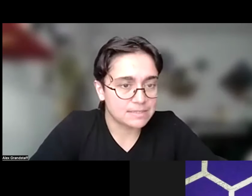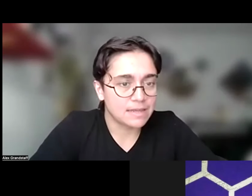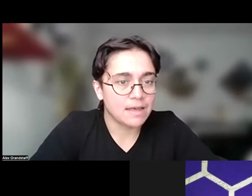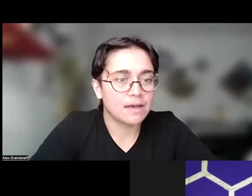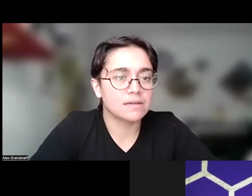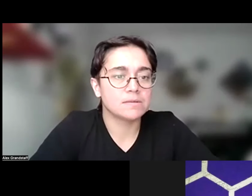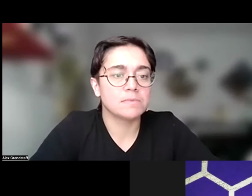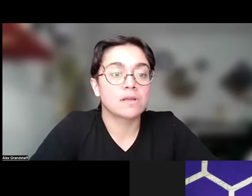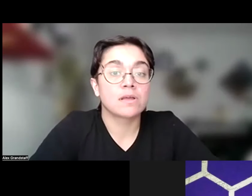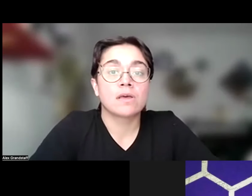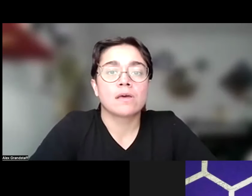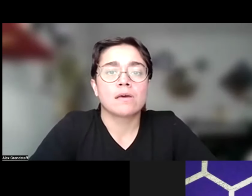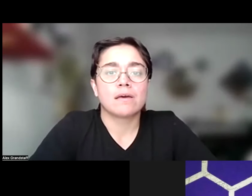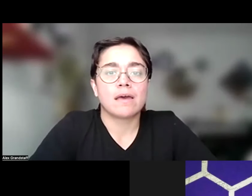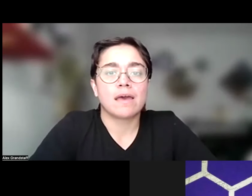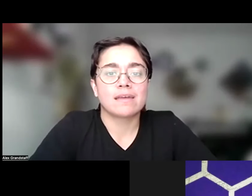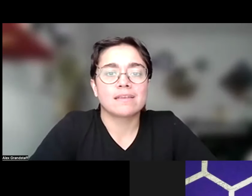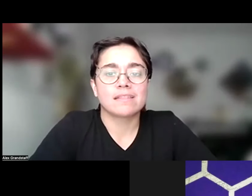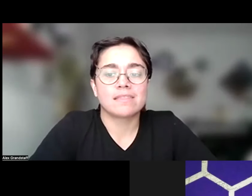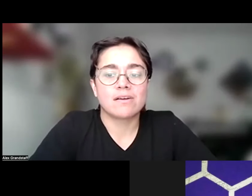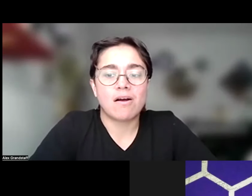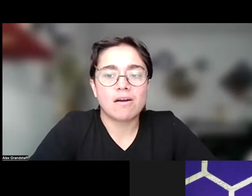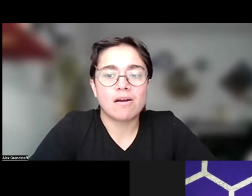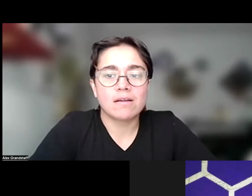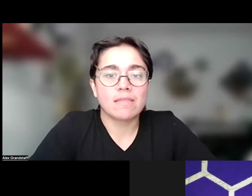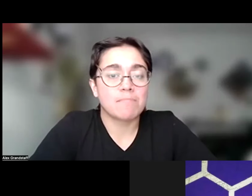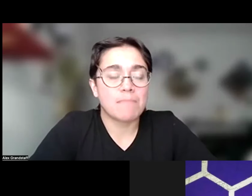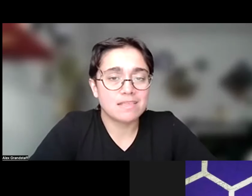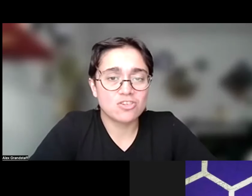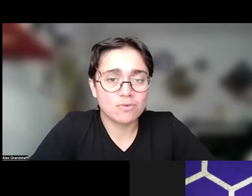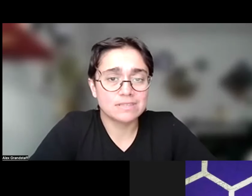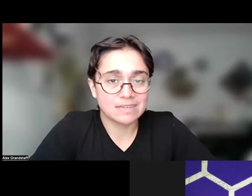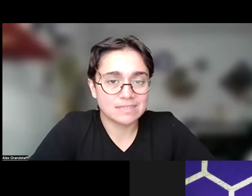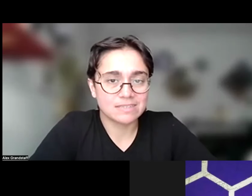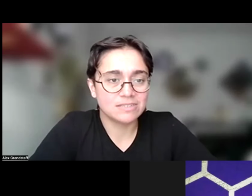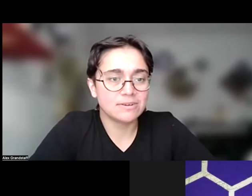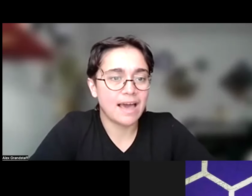there. ABA is a traumatizing practice.